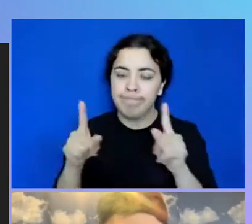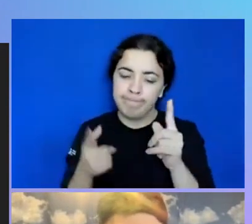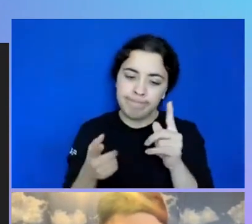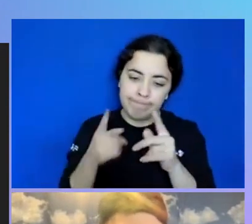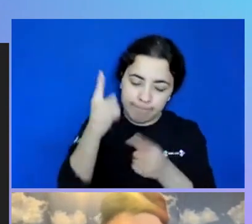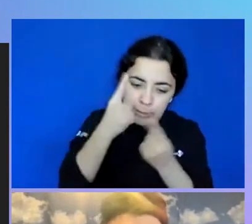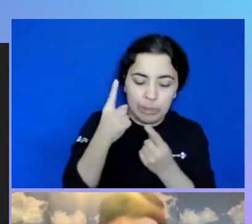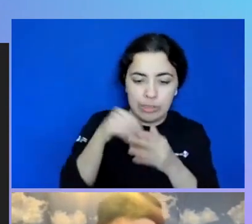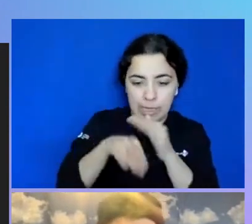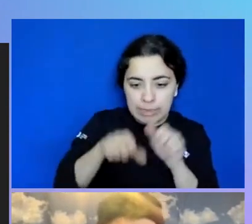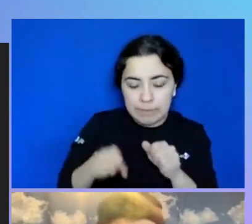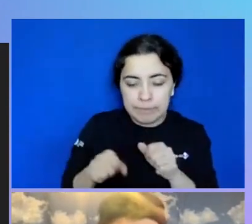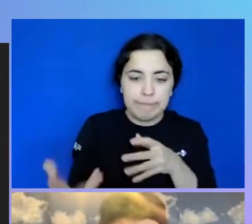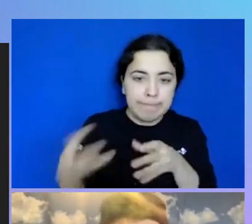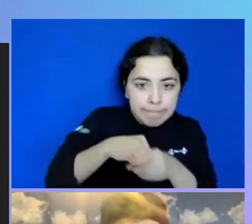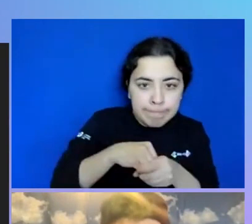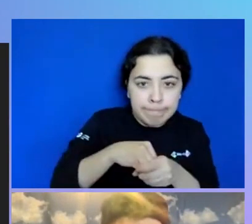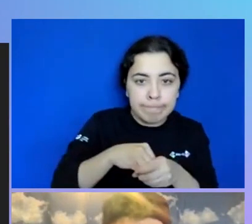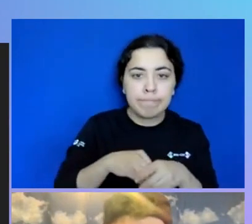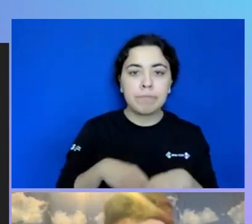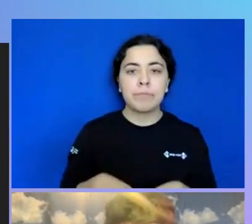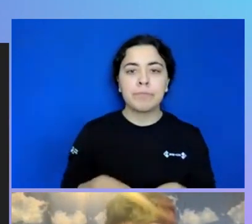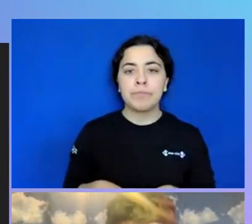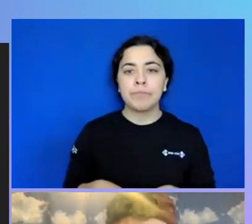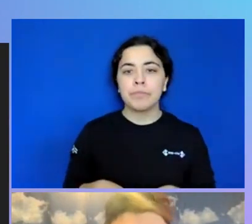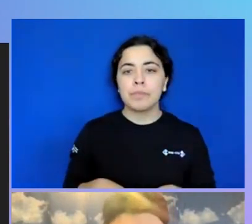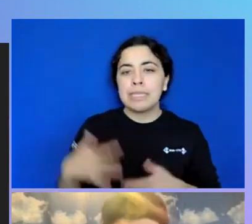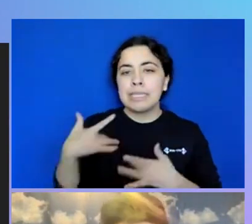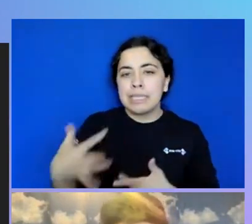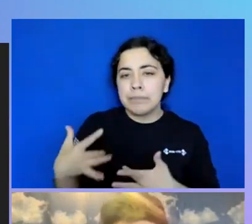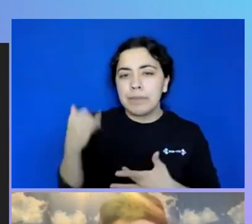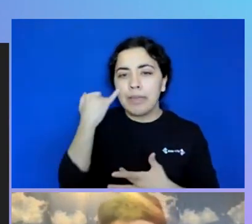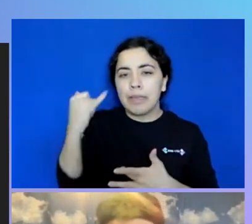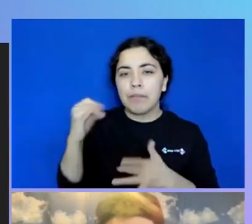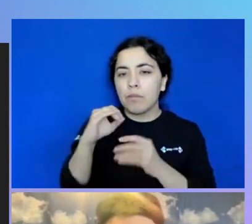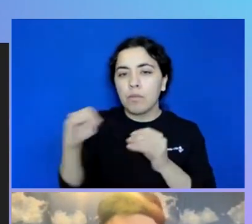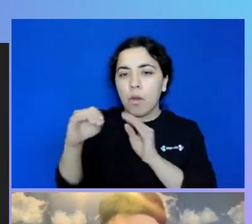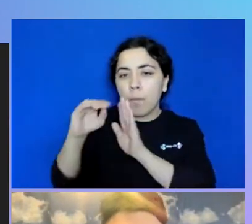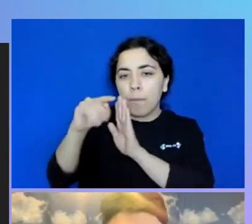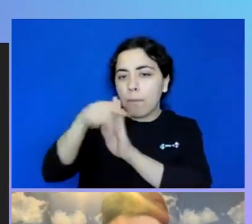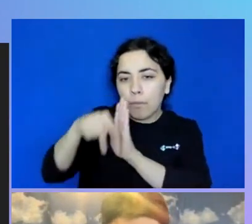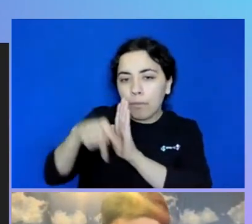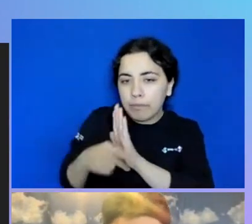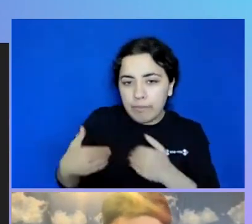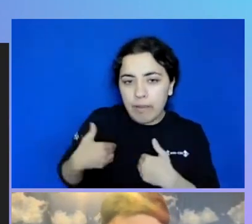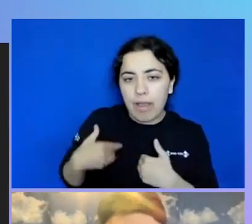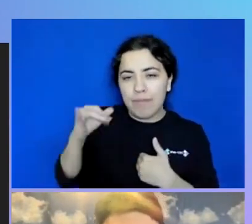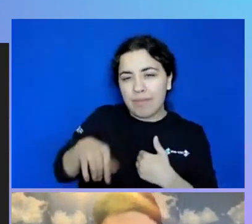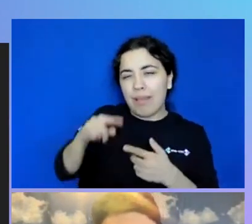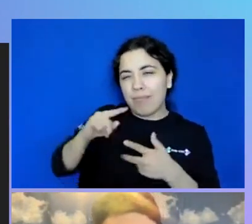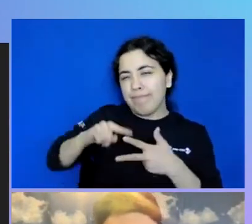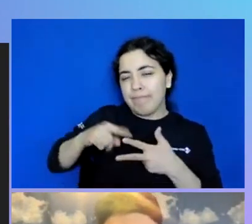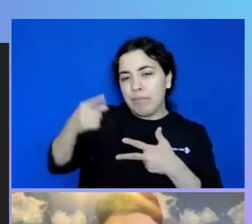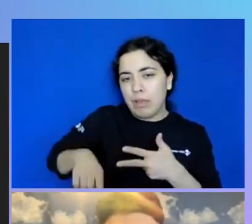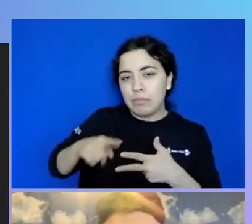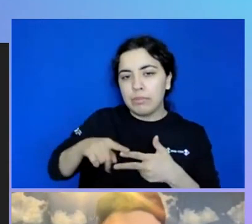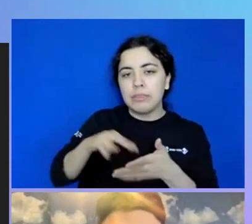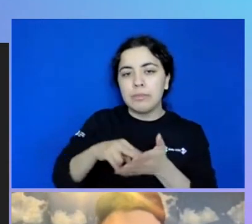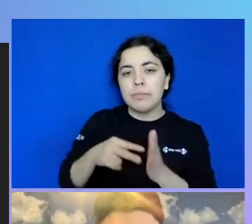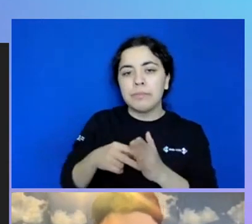Um, building things, quote unquote, for, for people with disabilities rather than with,